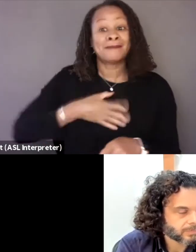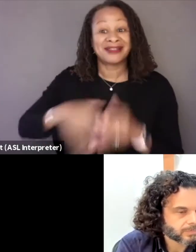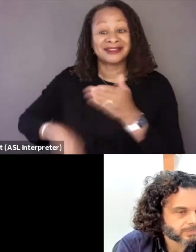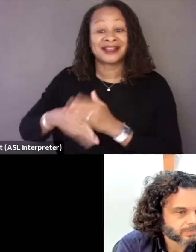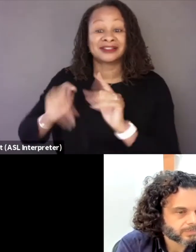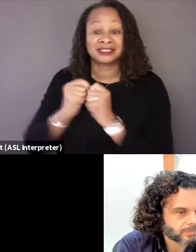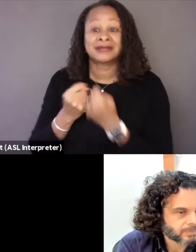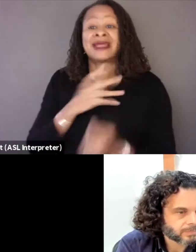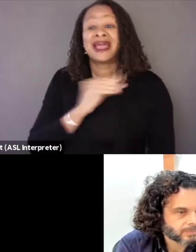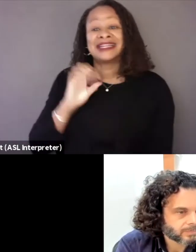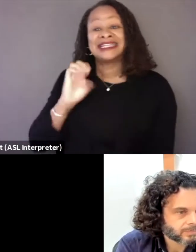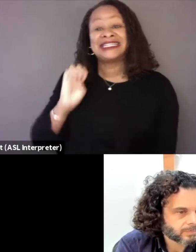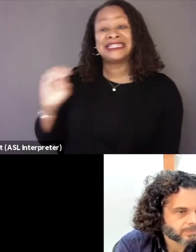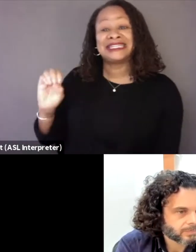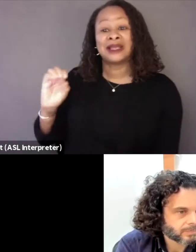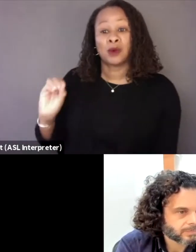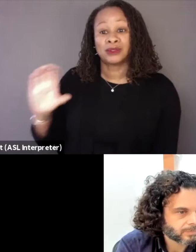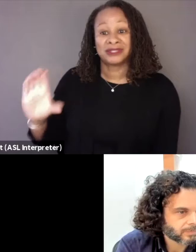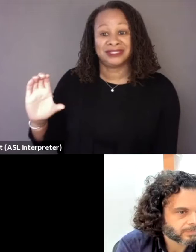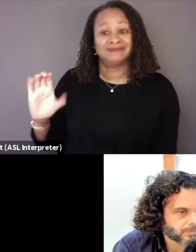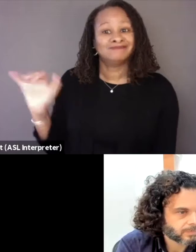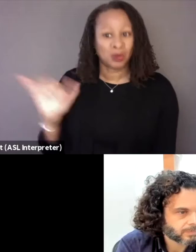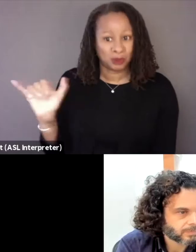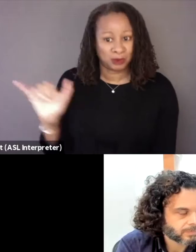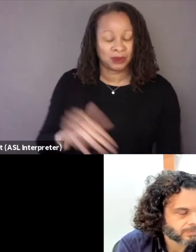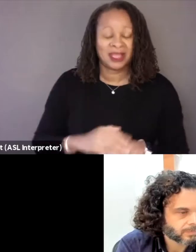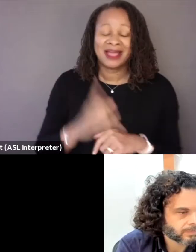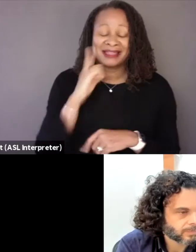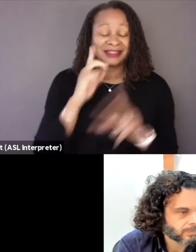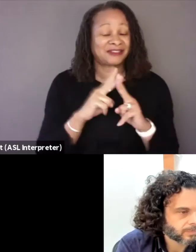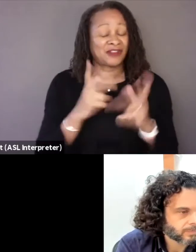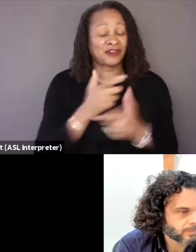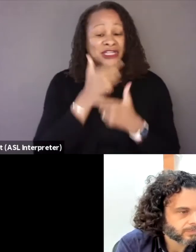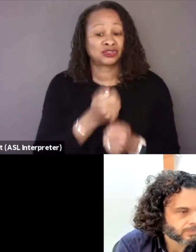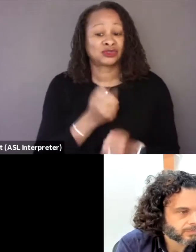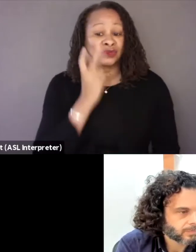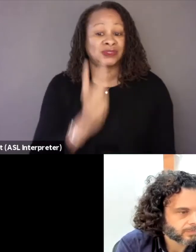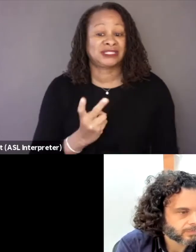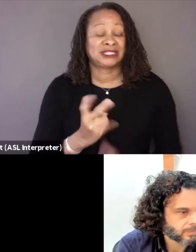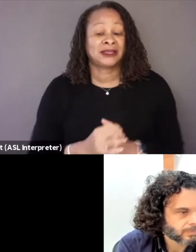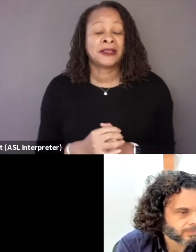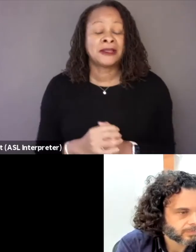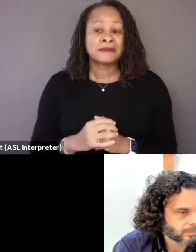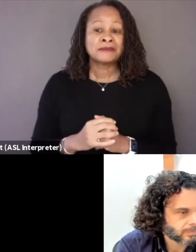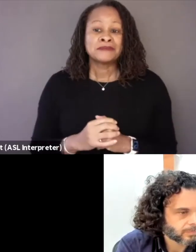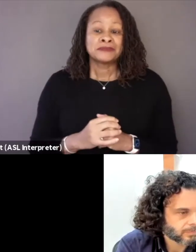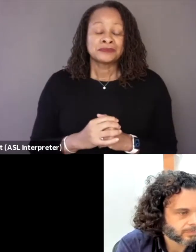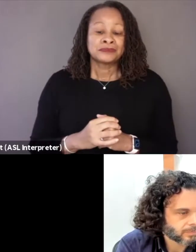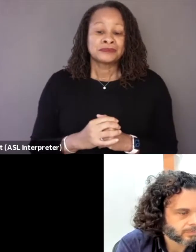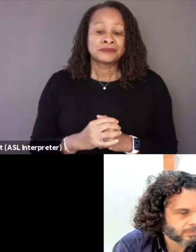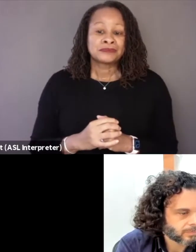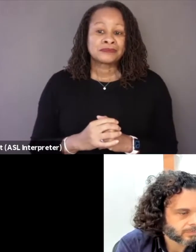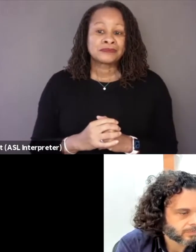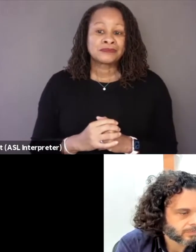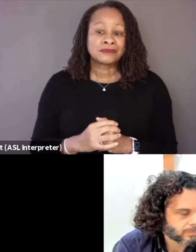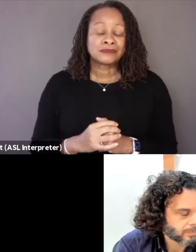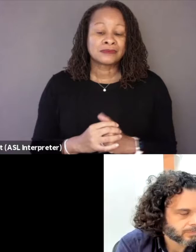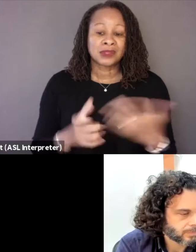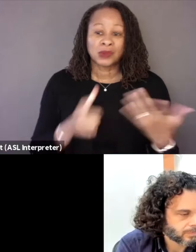So I think that it's been very interesting to see, you know, what's sort of who's come up and saying what.